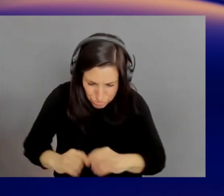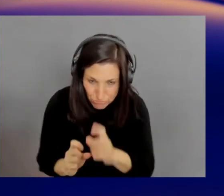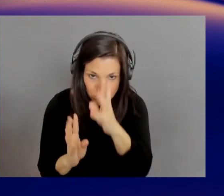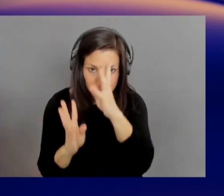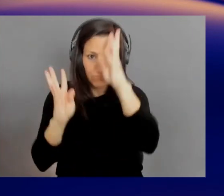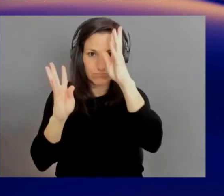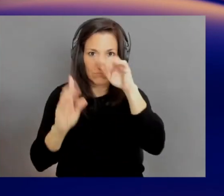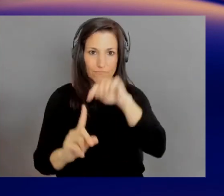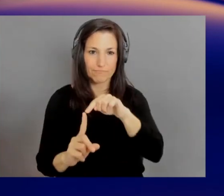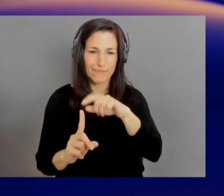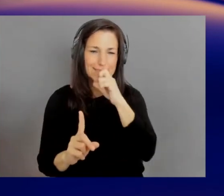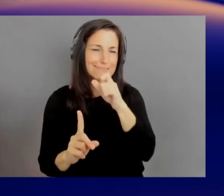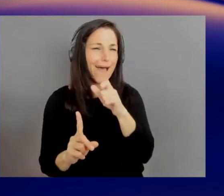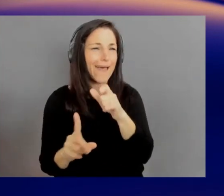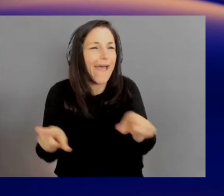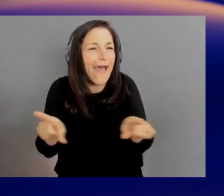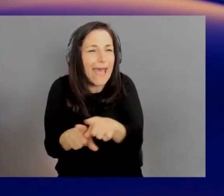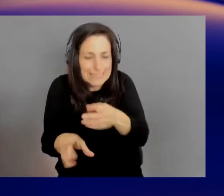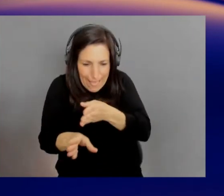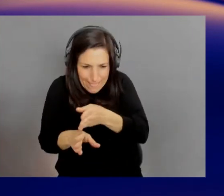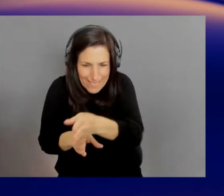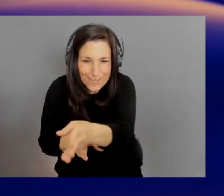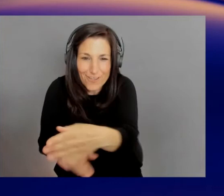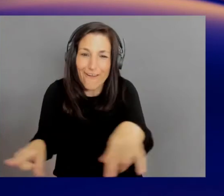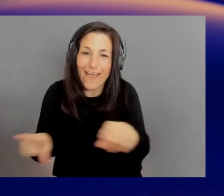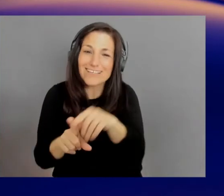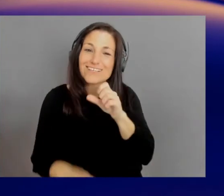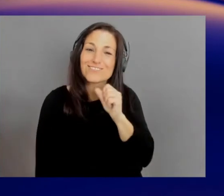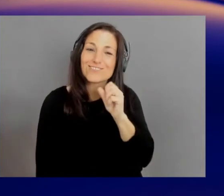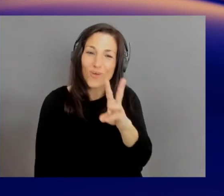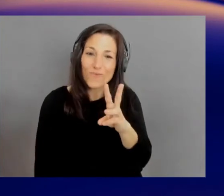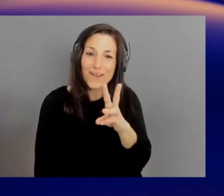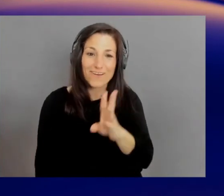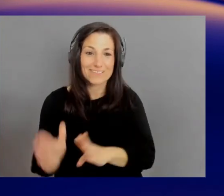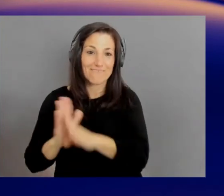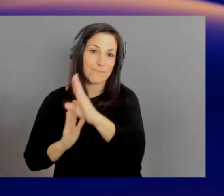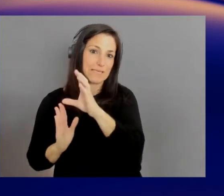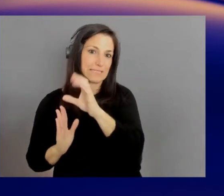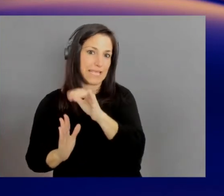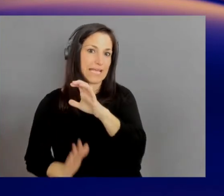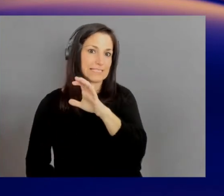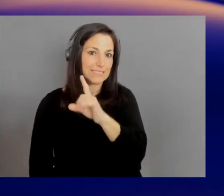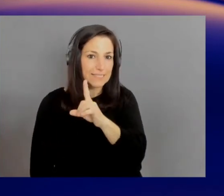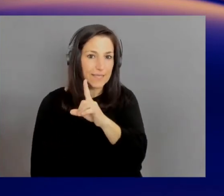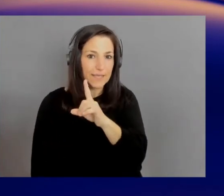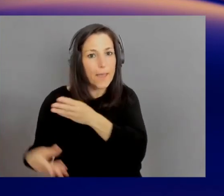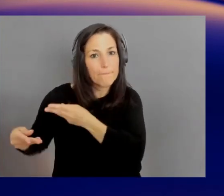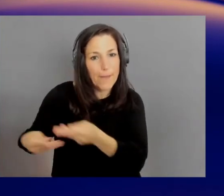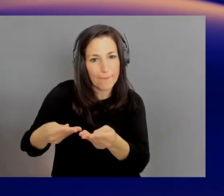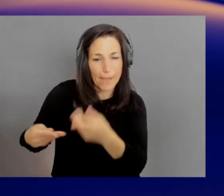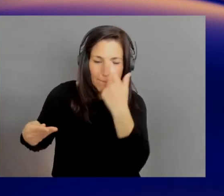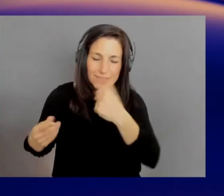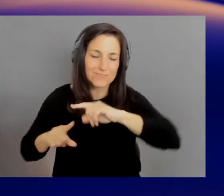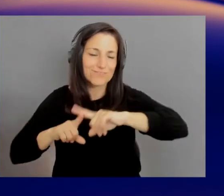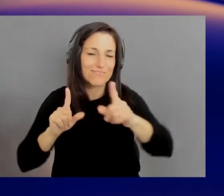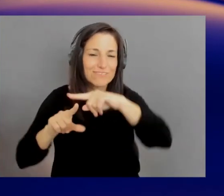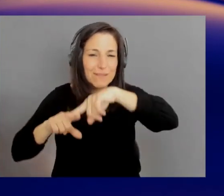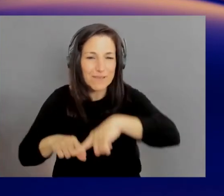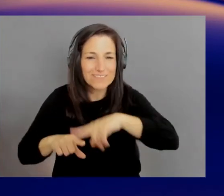I guess I would say as a software development CICD pipeline, right? Because there are different dependencies different life cycles within there. So you have your data pipelines